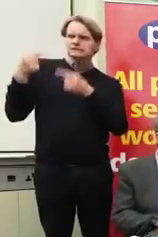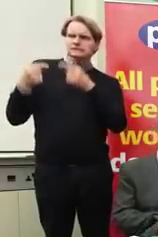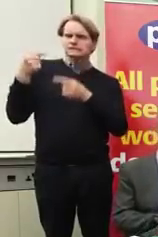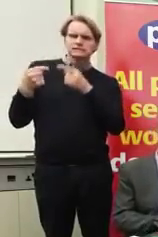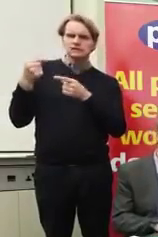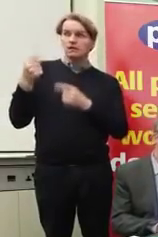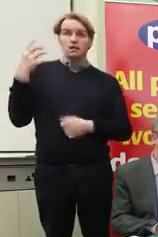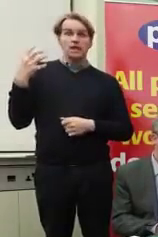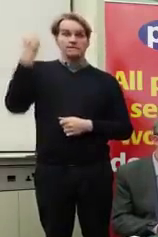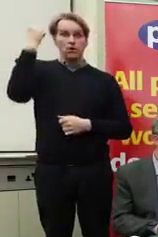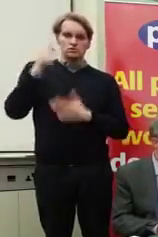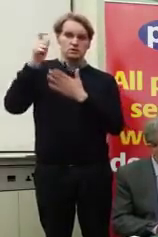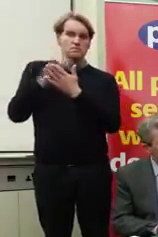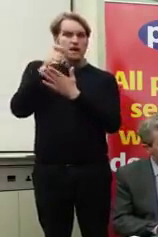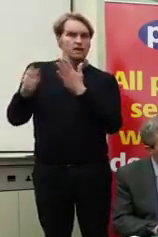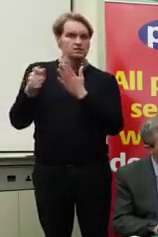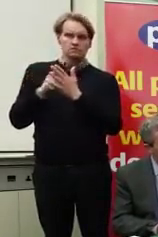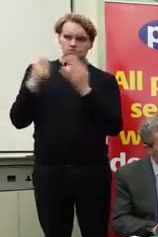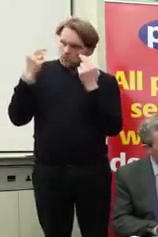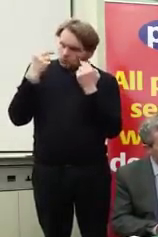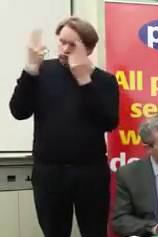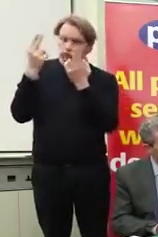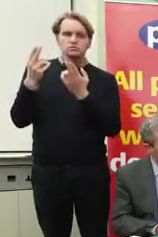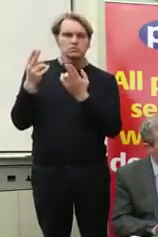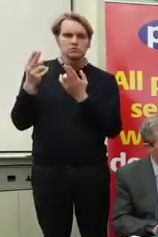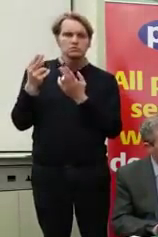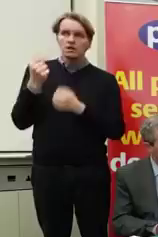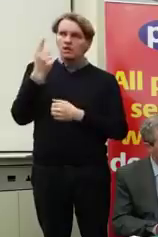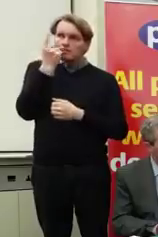and taking action, and I'm sure that we here would all want to send